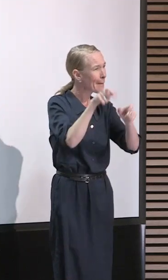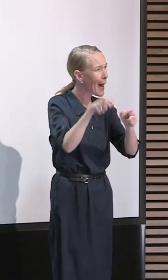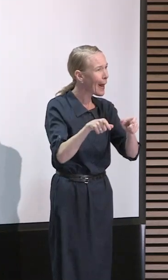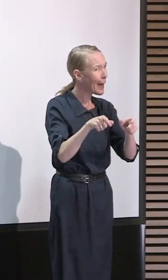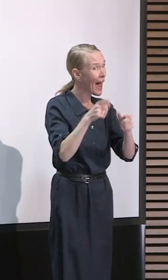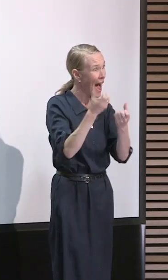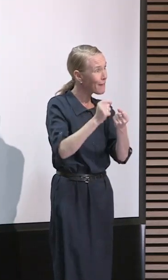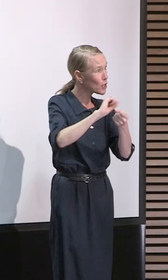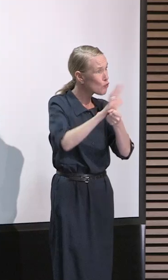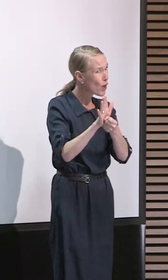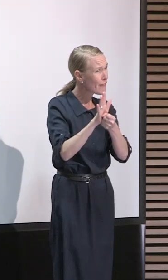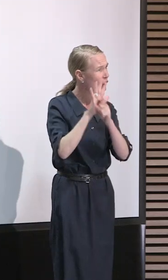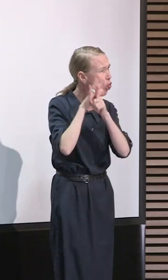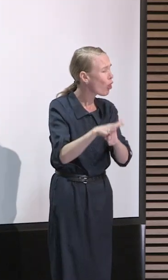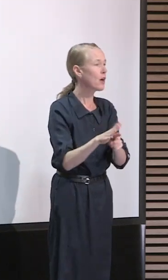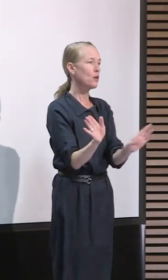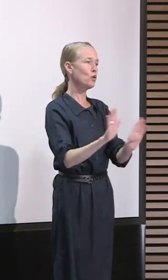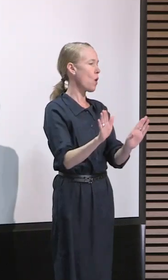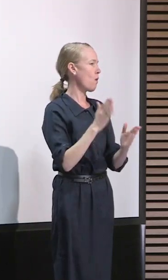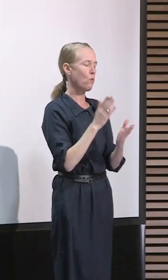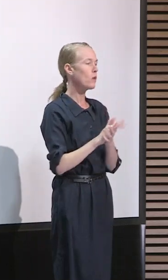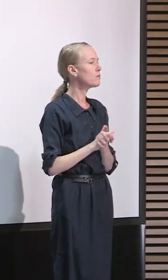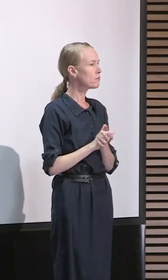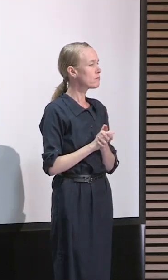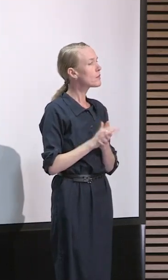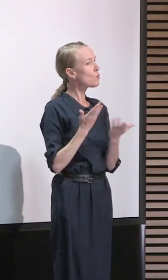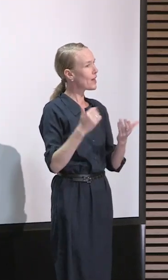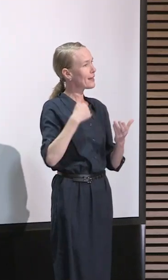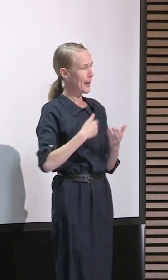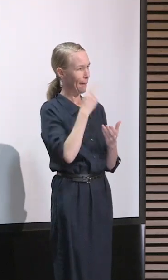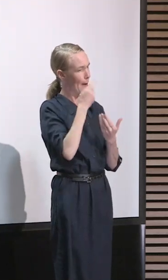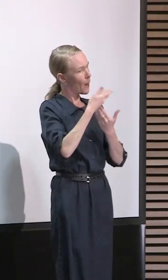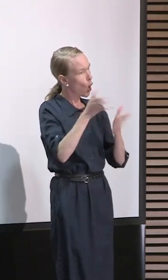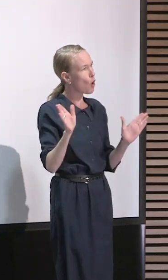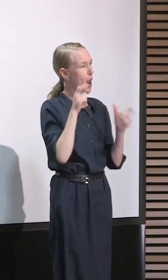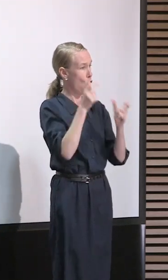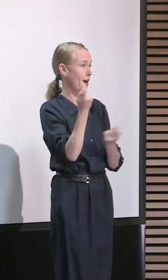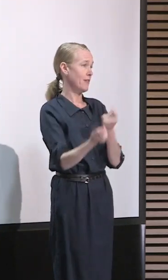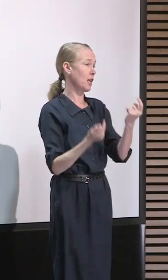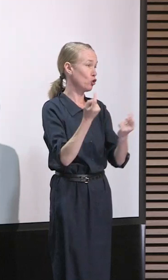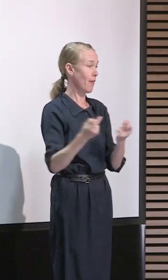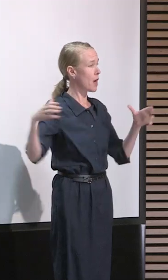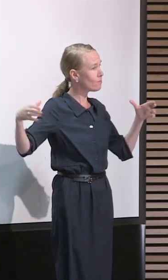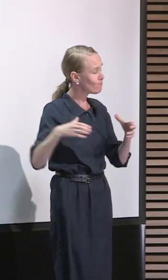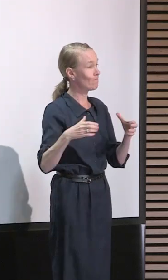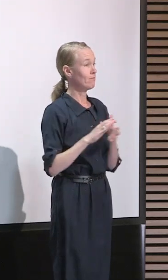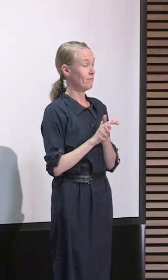the problem here, not the people who have it. People indeed are the solution. I want to thank everyone who has